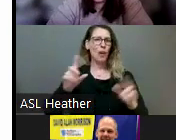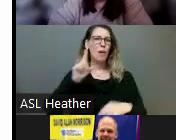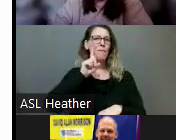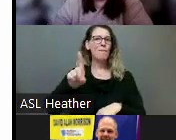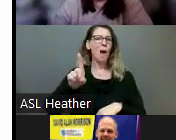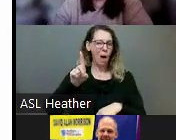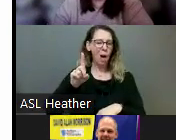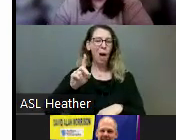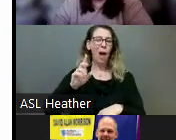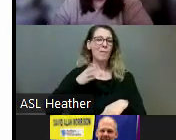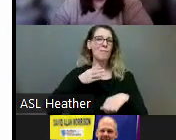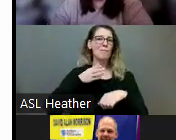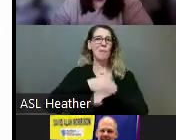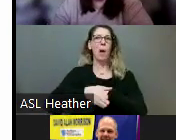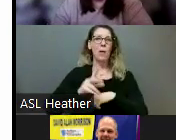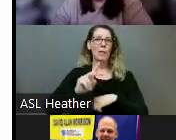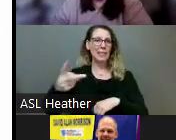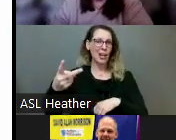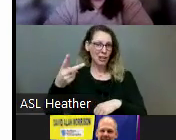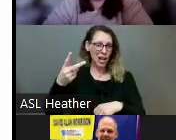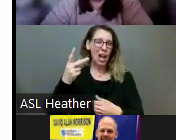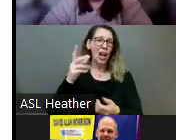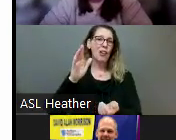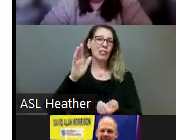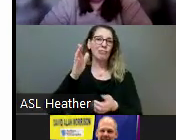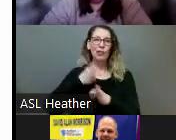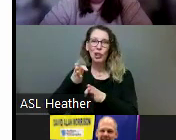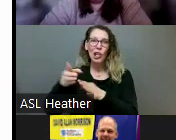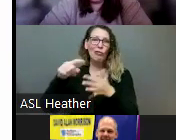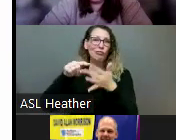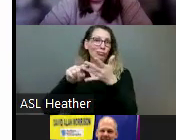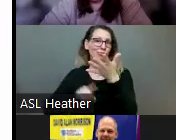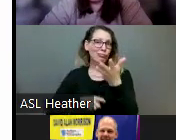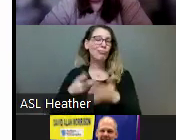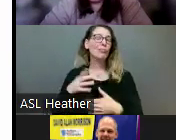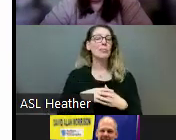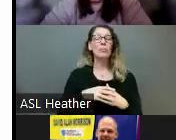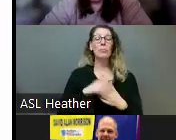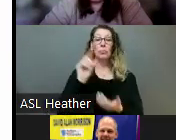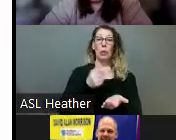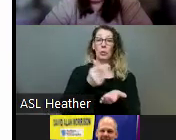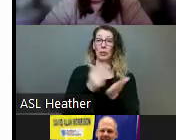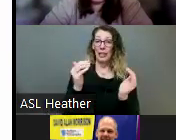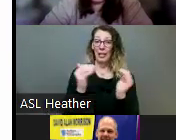careers, and civic engagement. The Graduation Equity webinar series